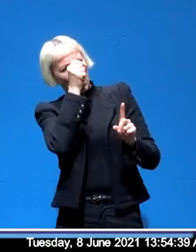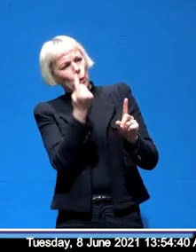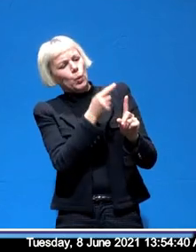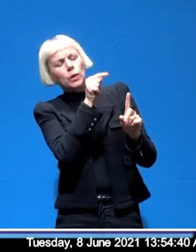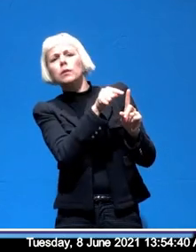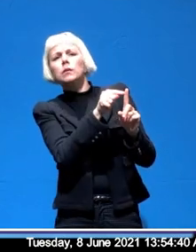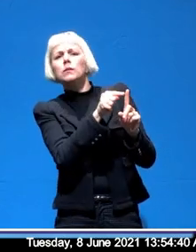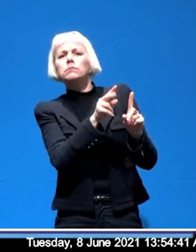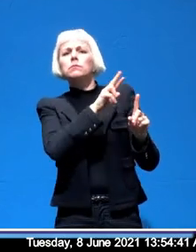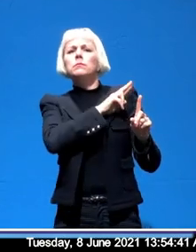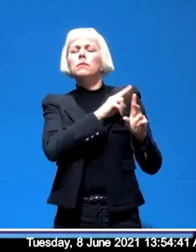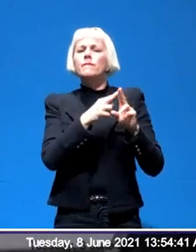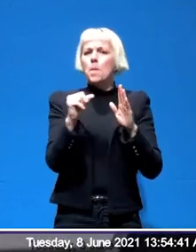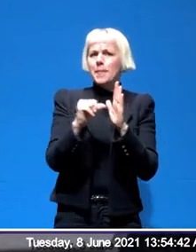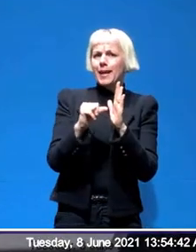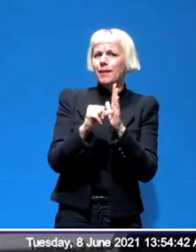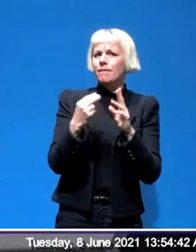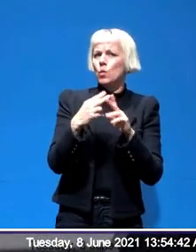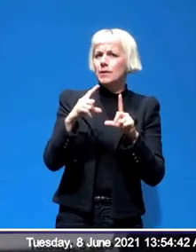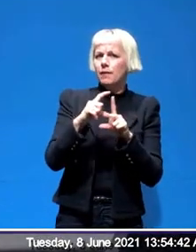It was an informal arrangement with Karen.